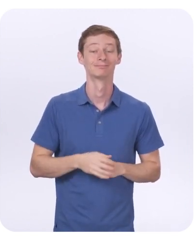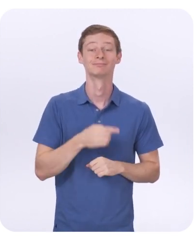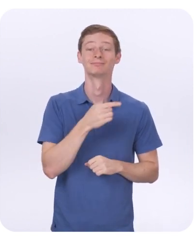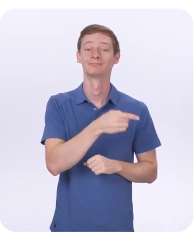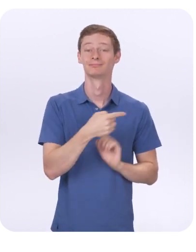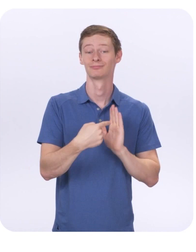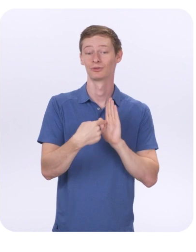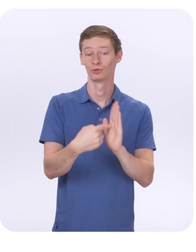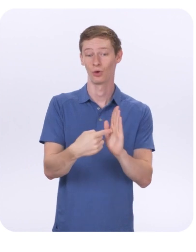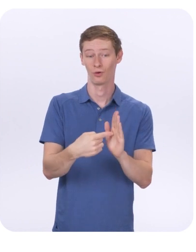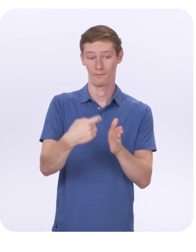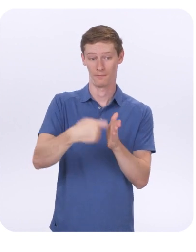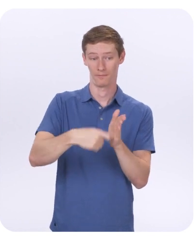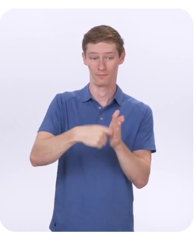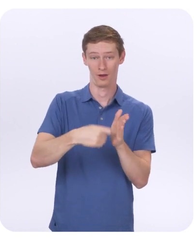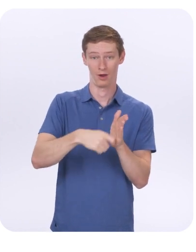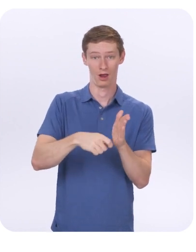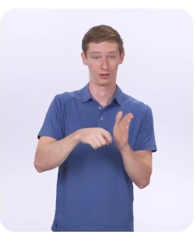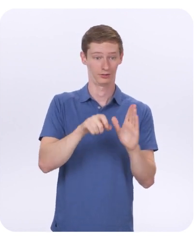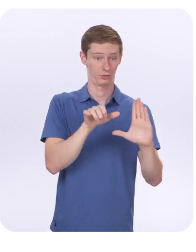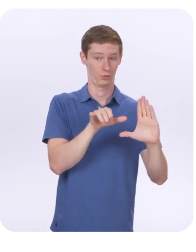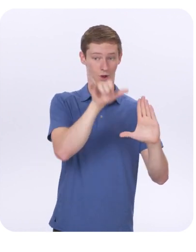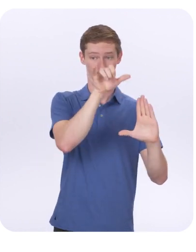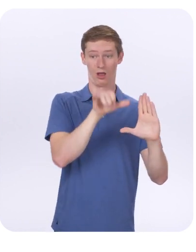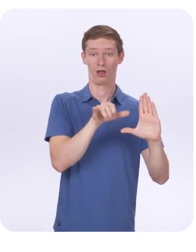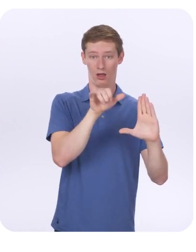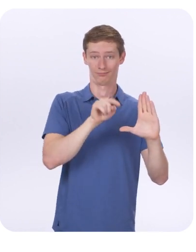this bar corresponds to the city of London itself.